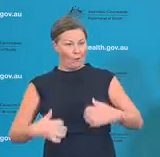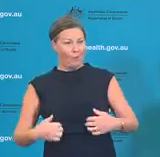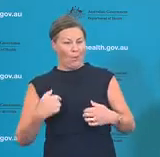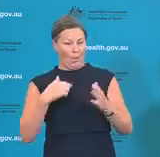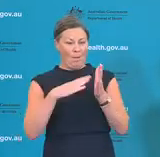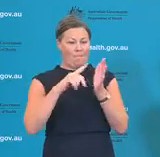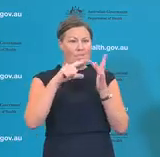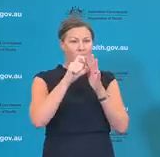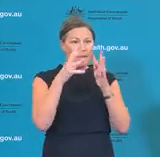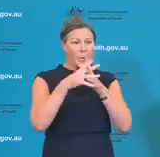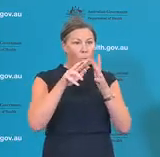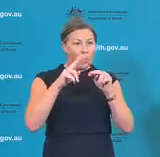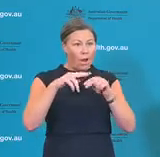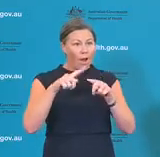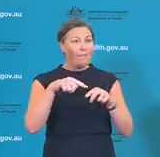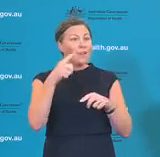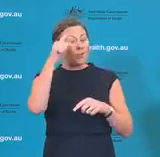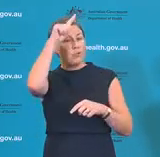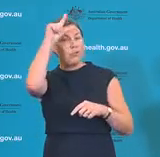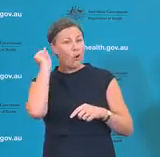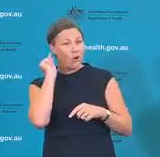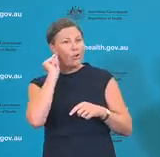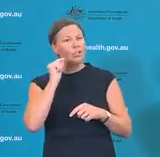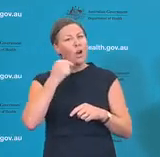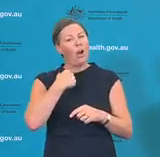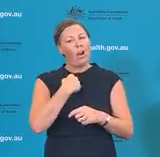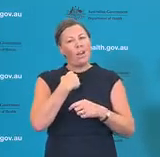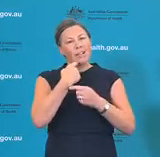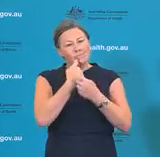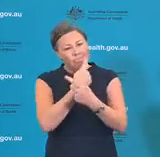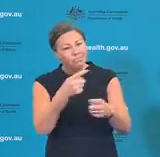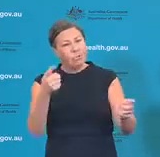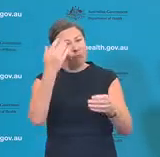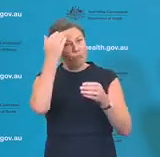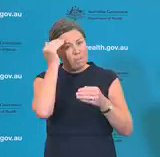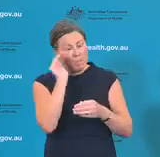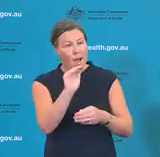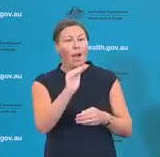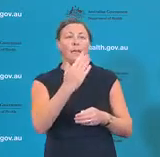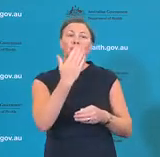importance of following those principles that we've outlined to the community and